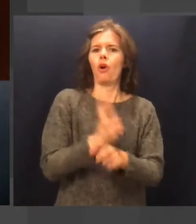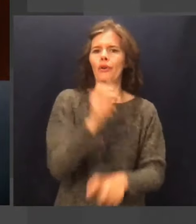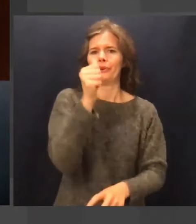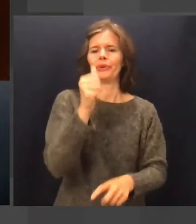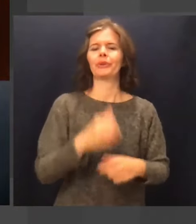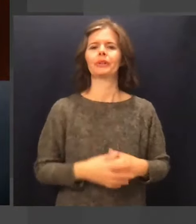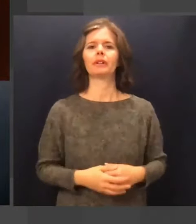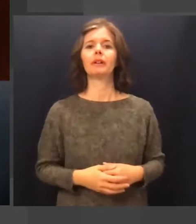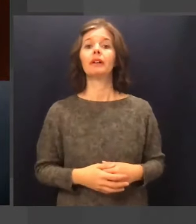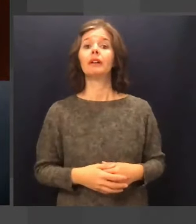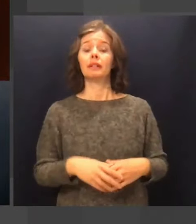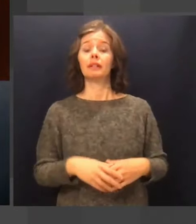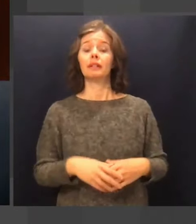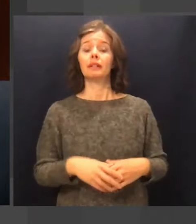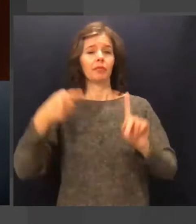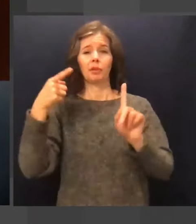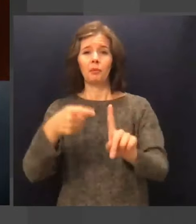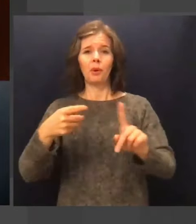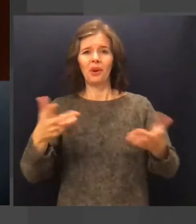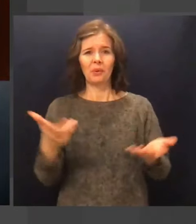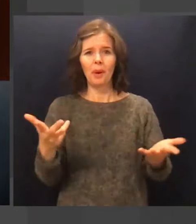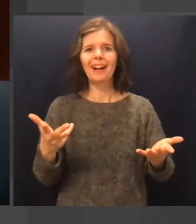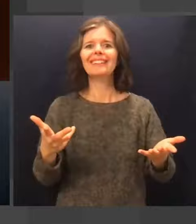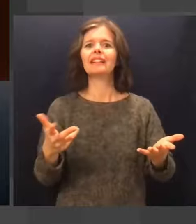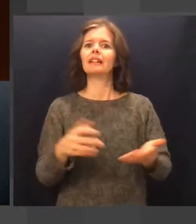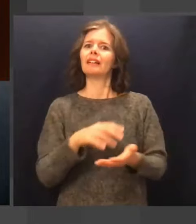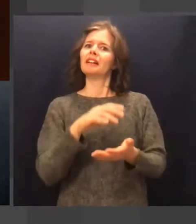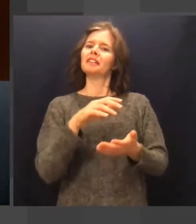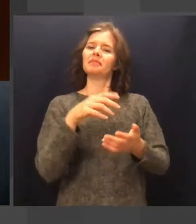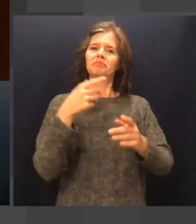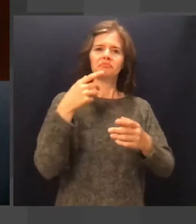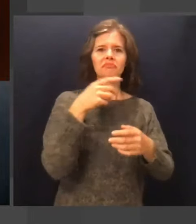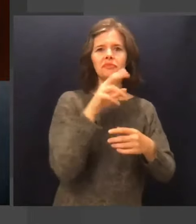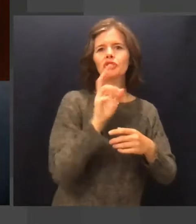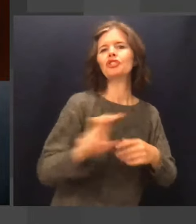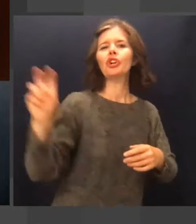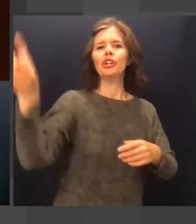AND ALSO MINECRAFT IS A LOT